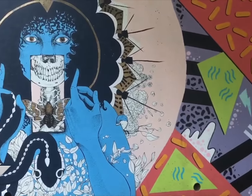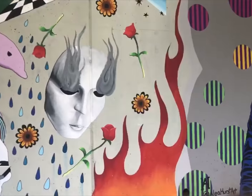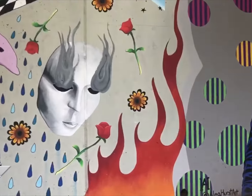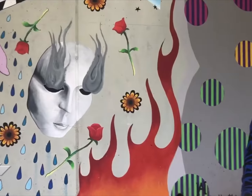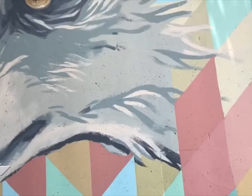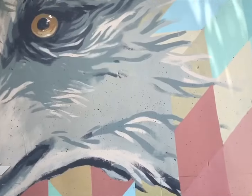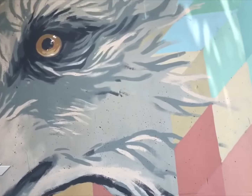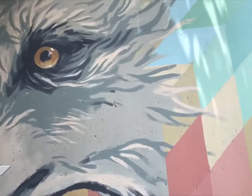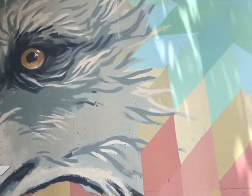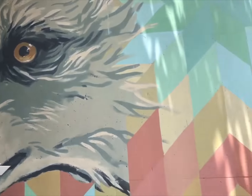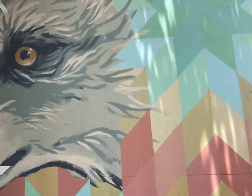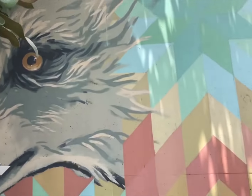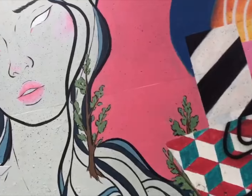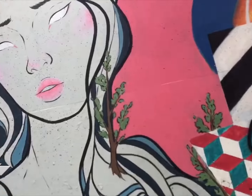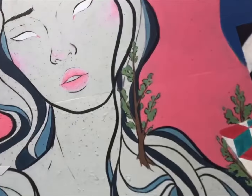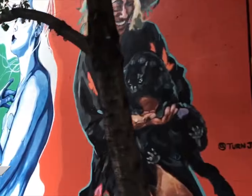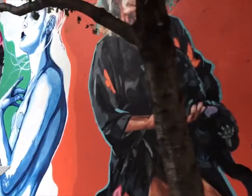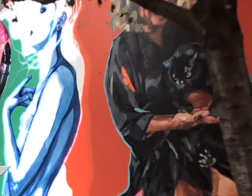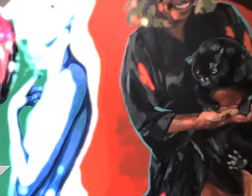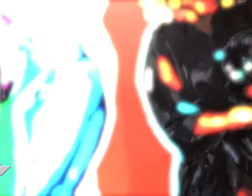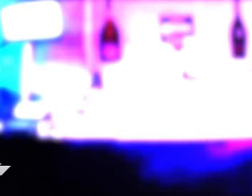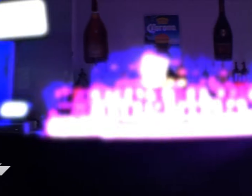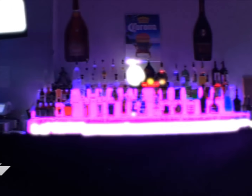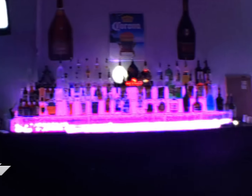It is famous for motion pictures and music.